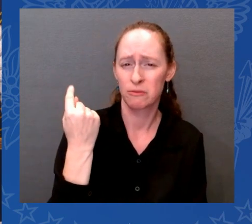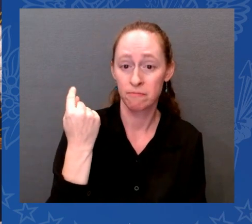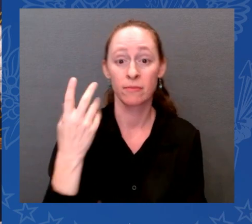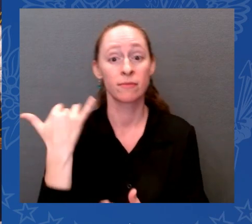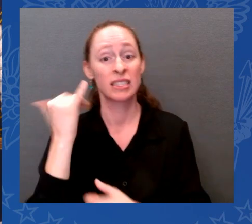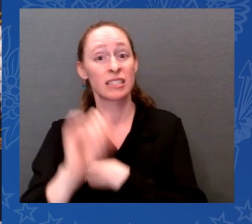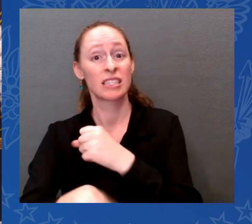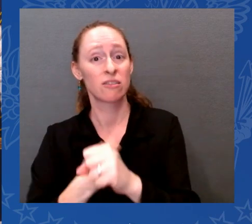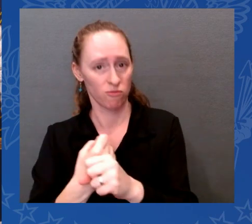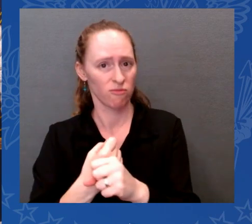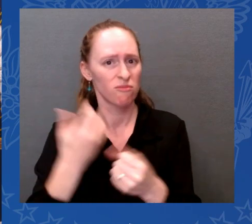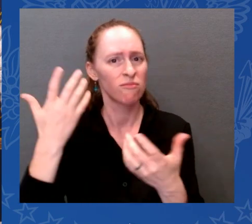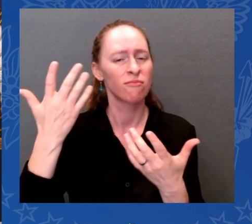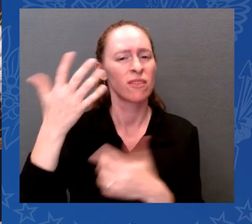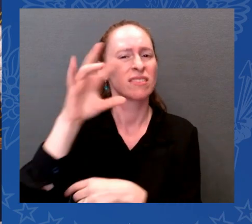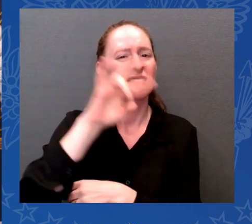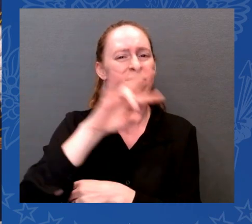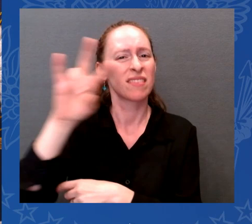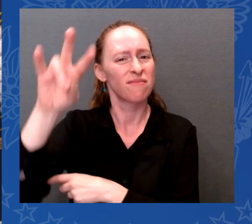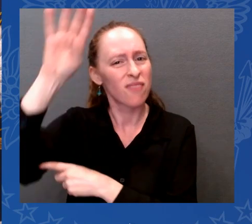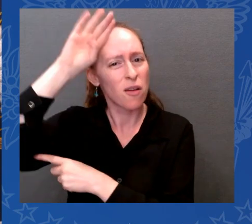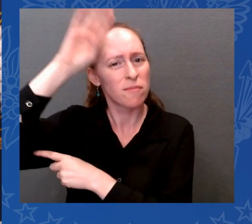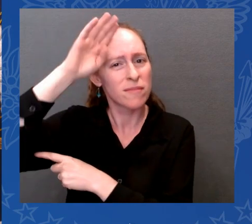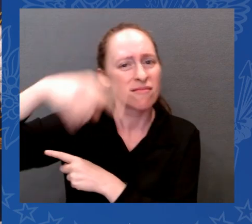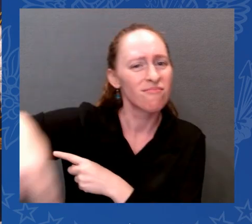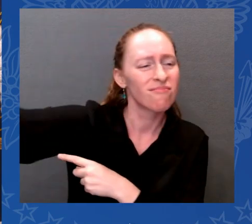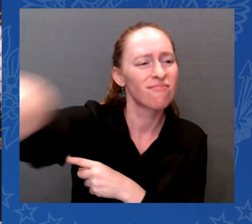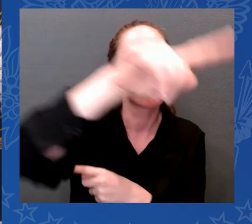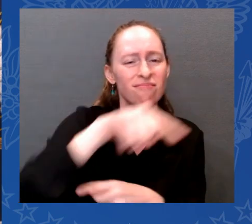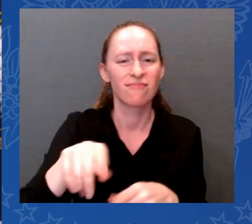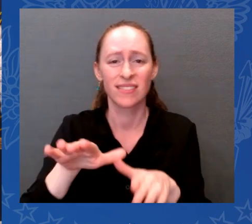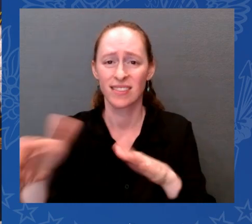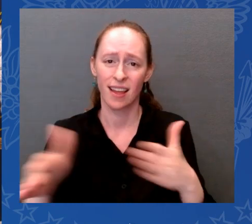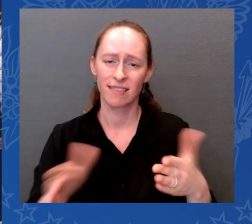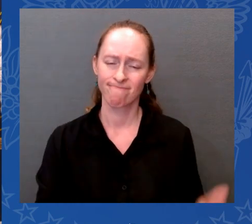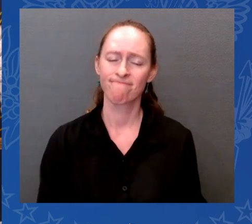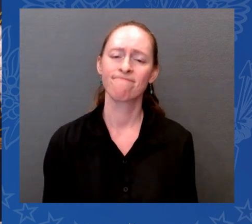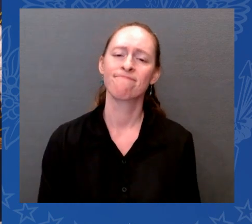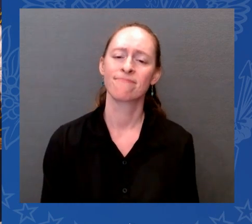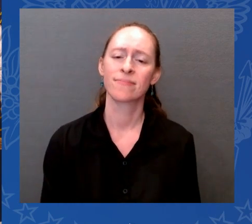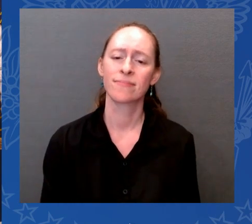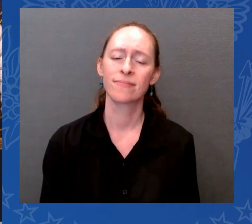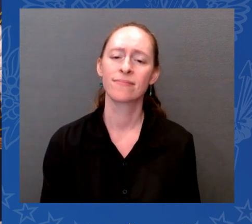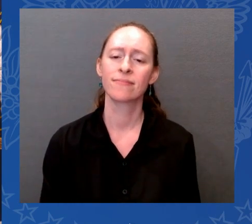of the risk firefighters bear and, quite frankly, of their bravery. You're the only ones who run toward flames